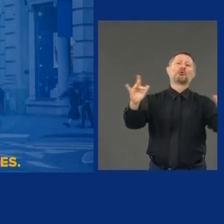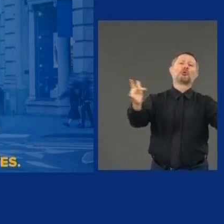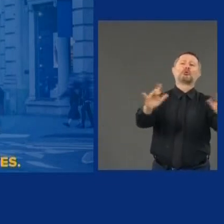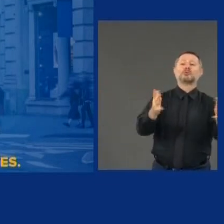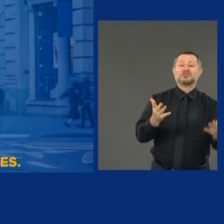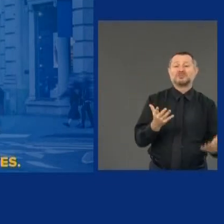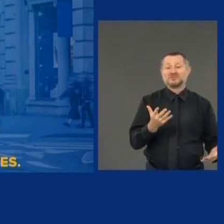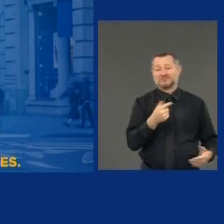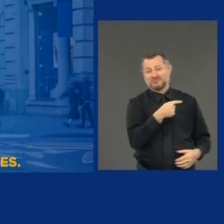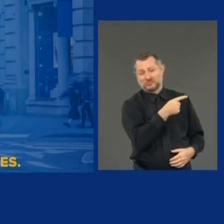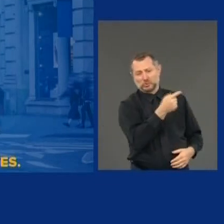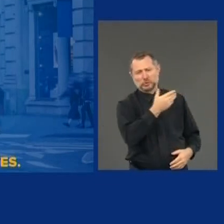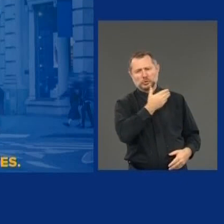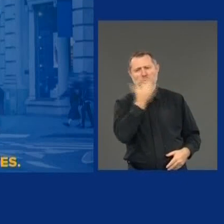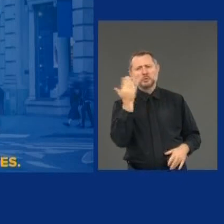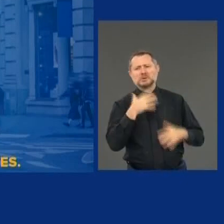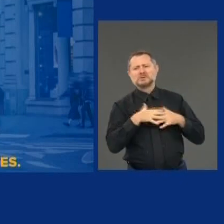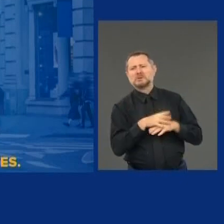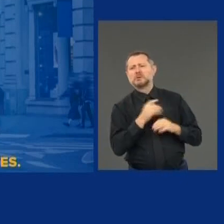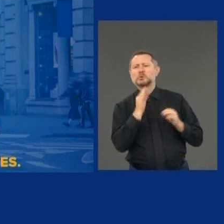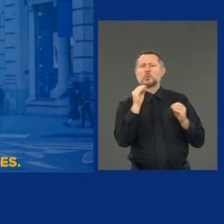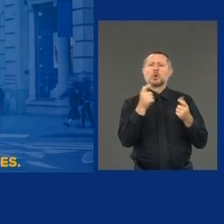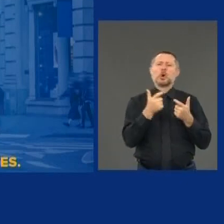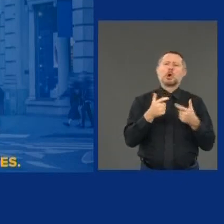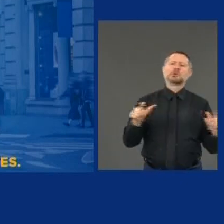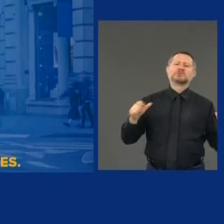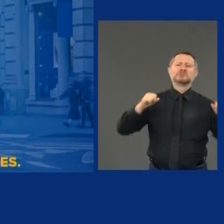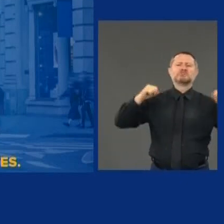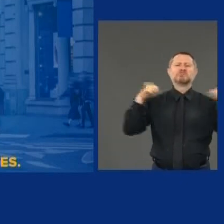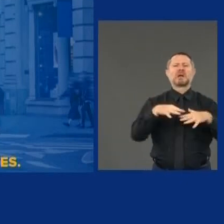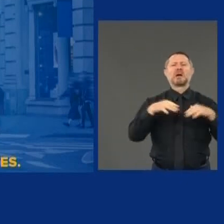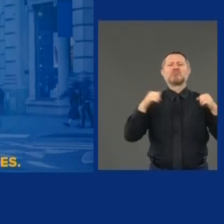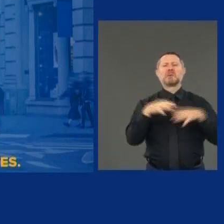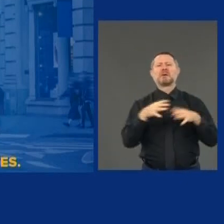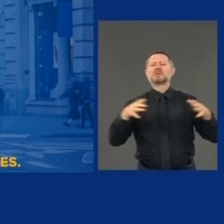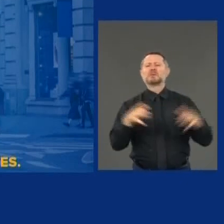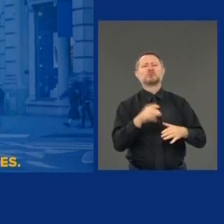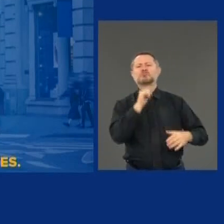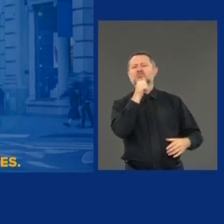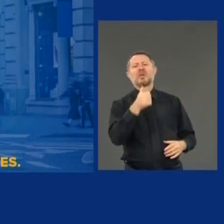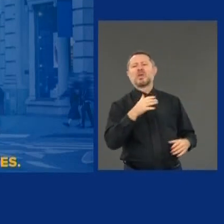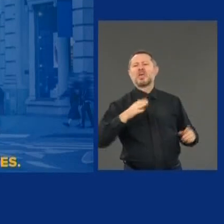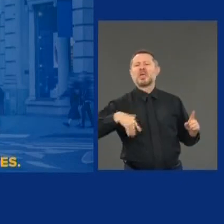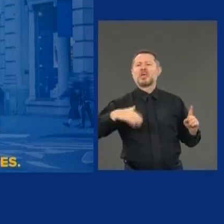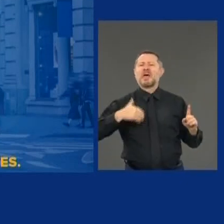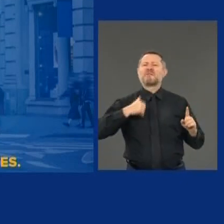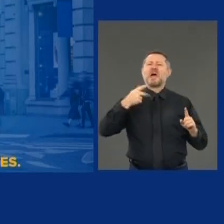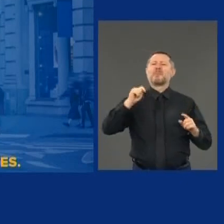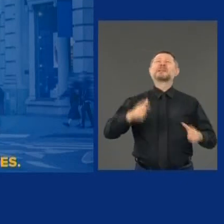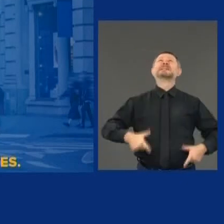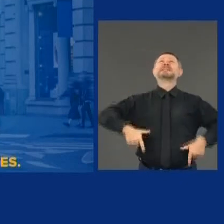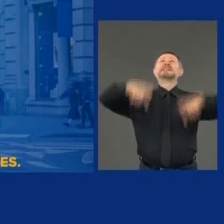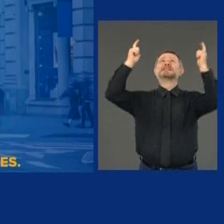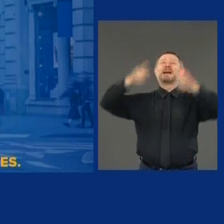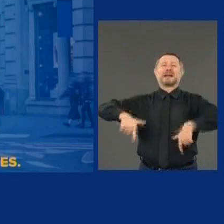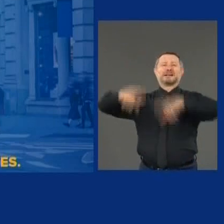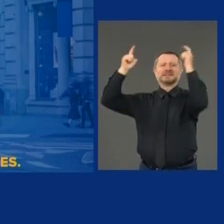YOU LOOK AT SOME OF THOSE OTHER STATES. THEY ARE RURAL STATES. THEY DON'T HAVE LARGE